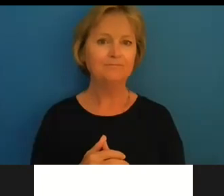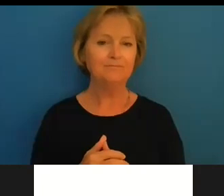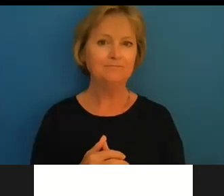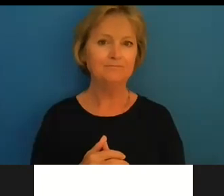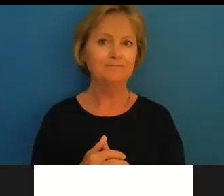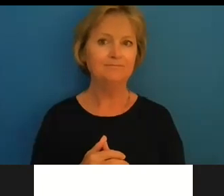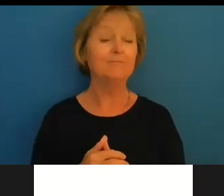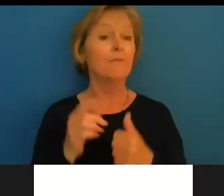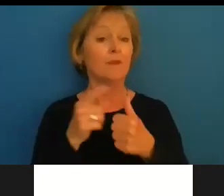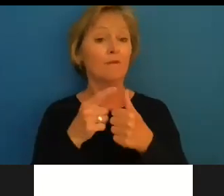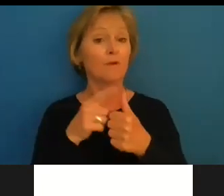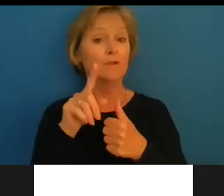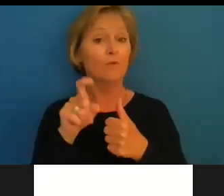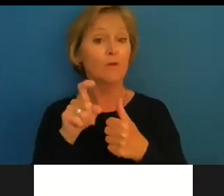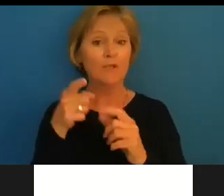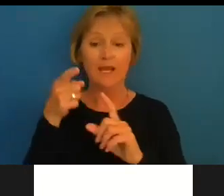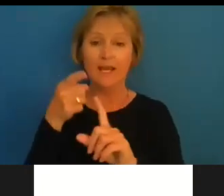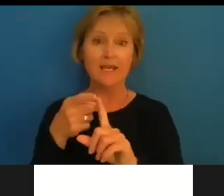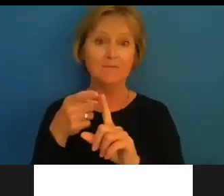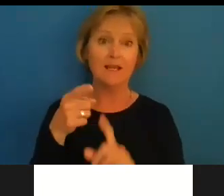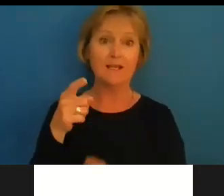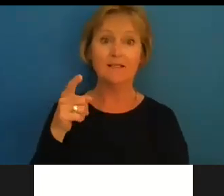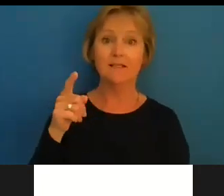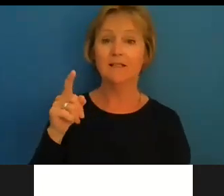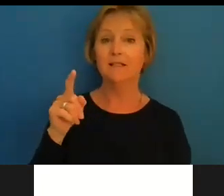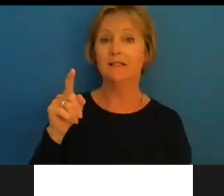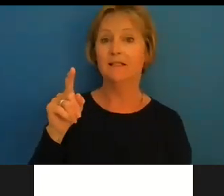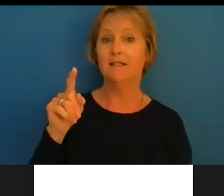This one is aimed at Clarkisha, so I'm just going to turn your video on here.